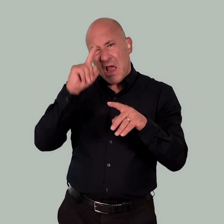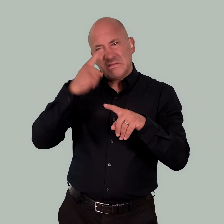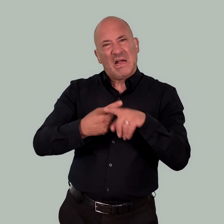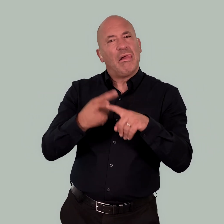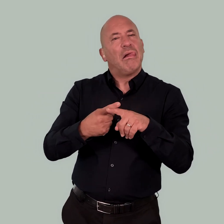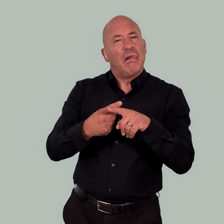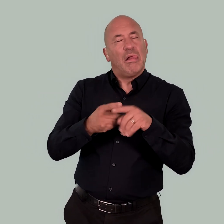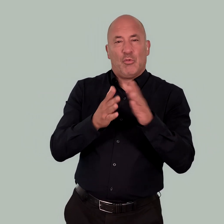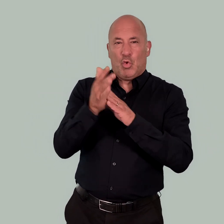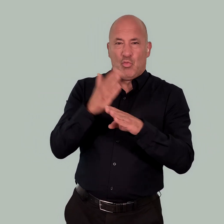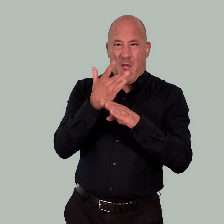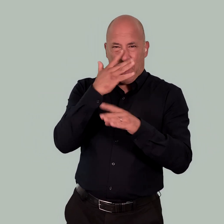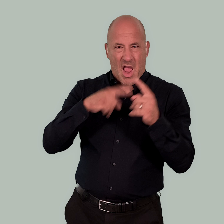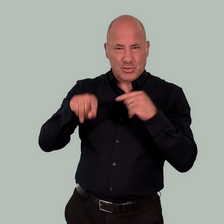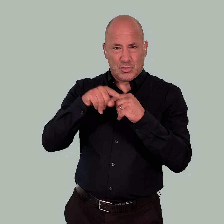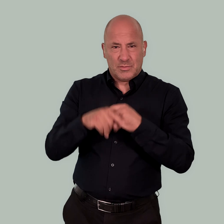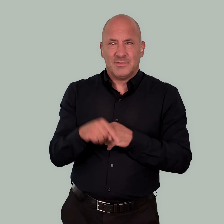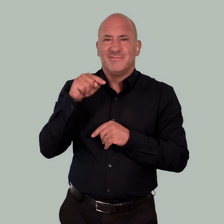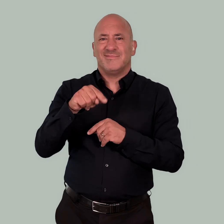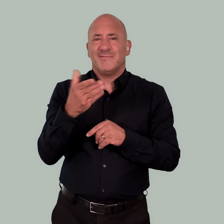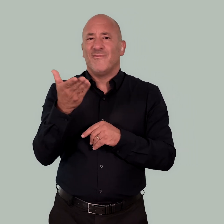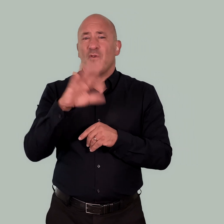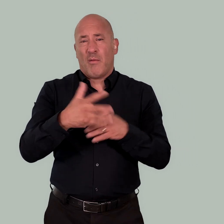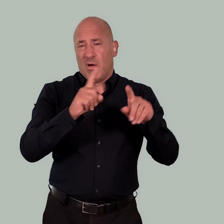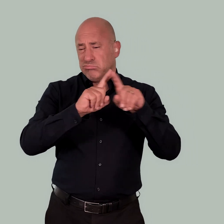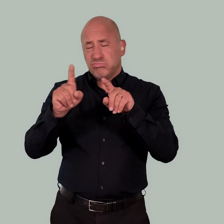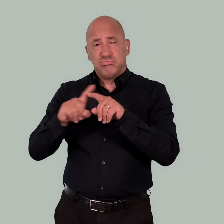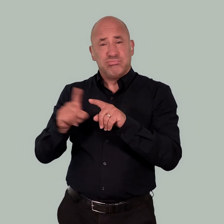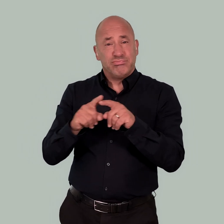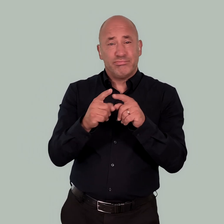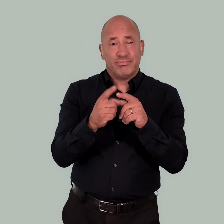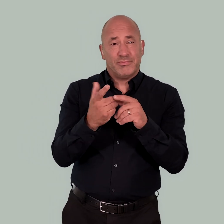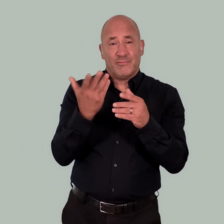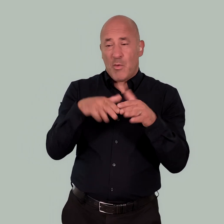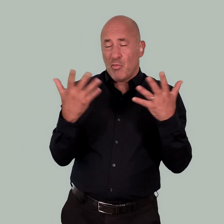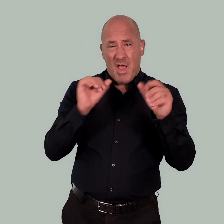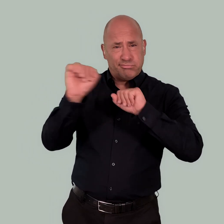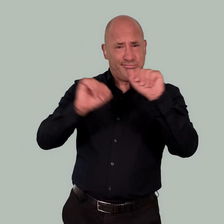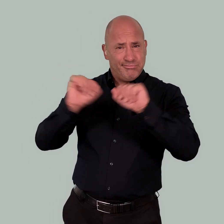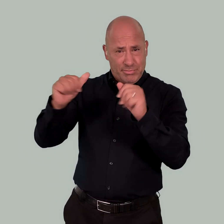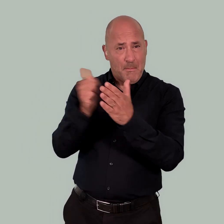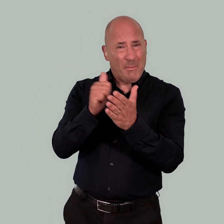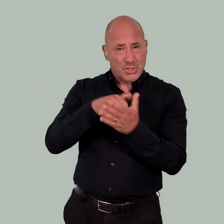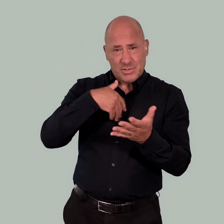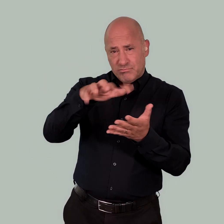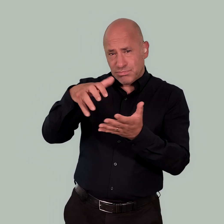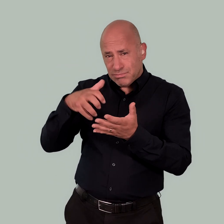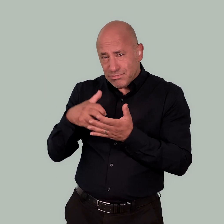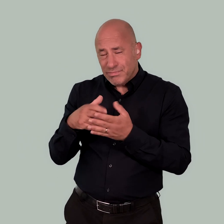and ill health among the working age population. The measures shown are taken from a range of published sources,